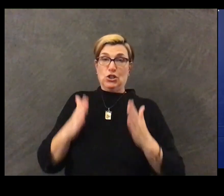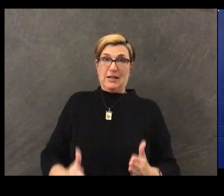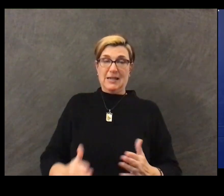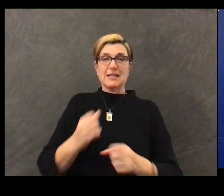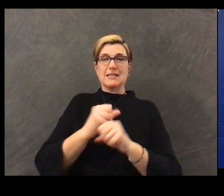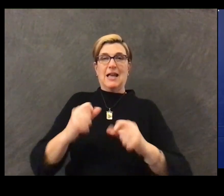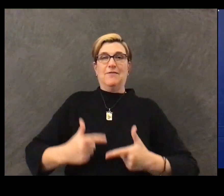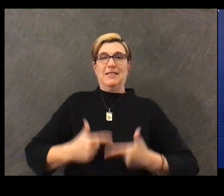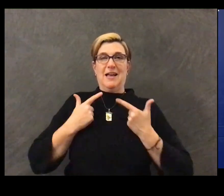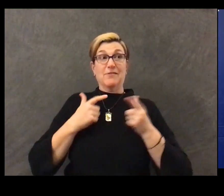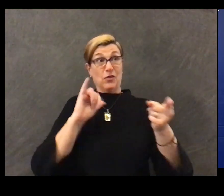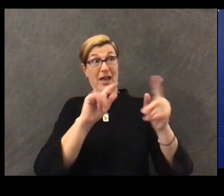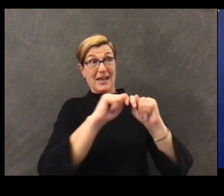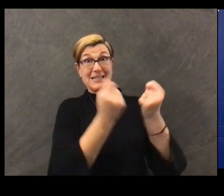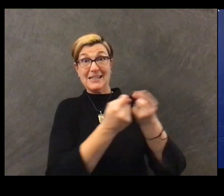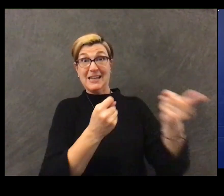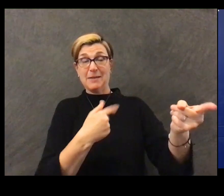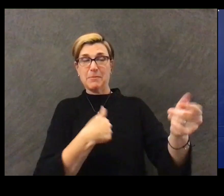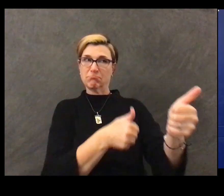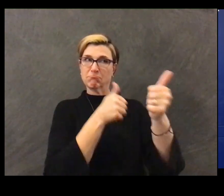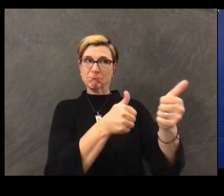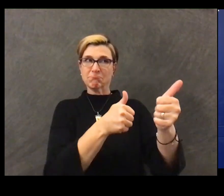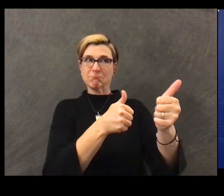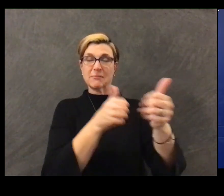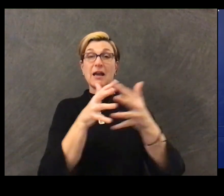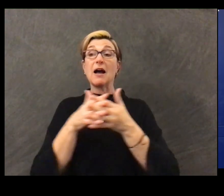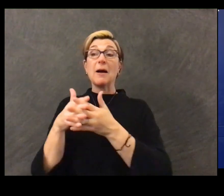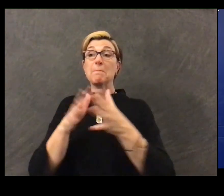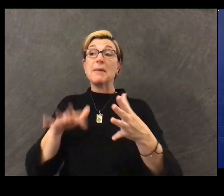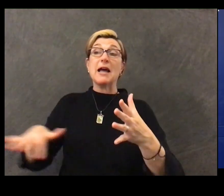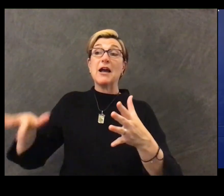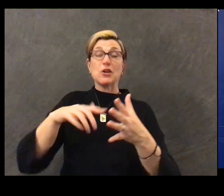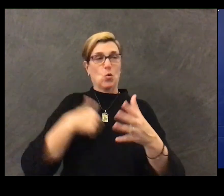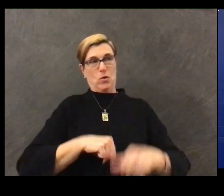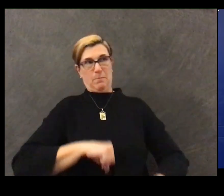to just say all of America is proud of you and grateful for you we're also